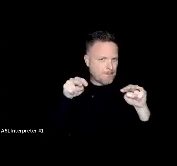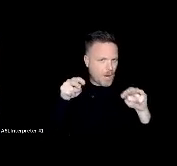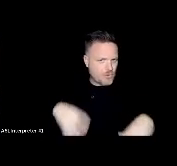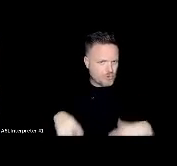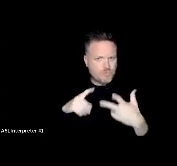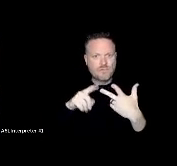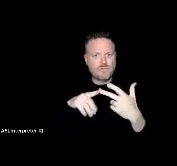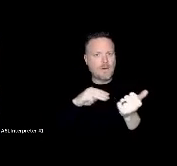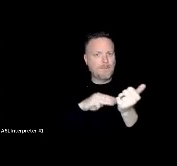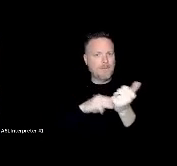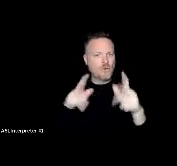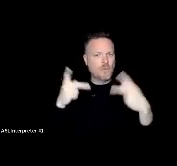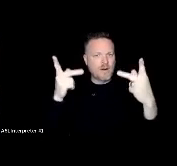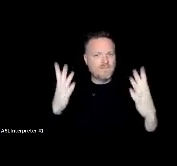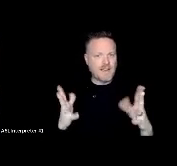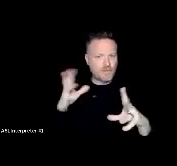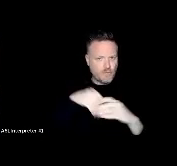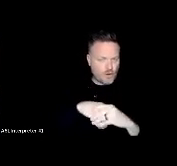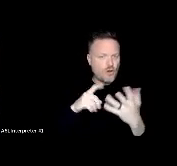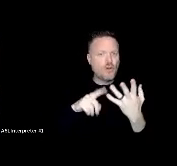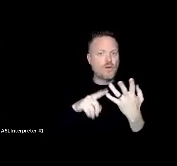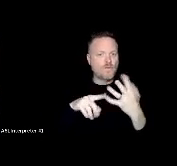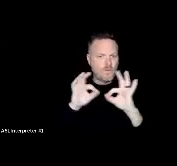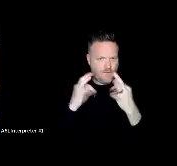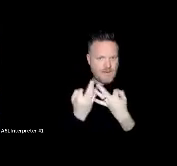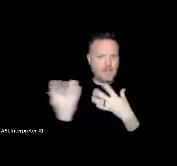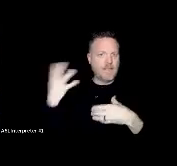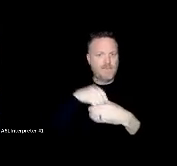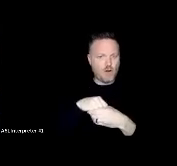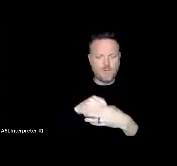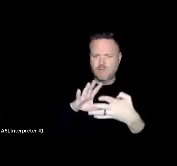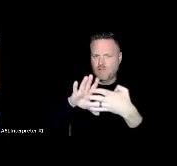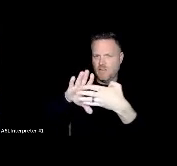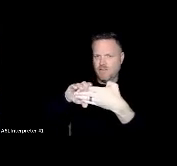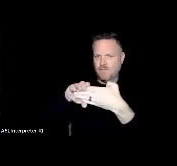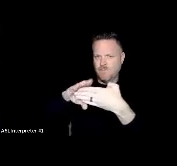involved and you need to have the family involved. So there are four teams. Earn agrees that we need